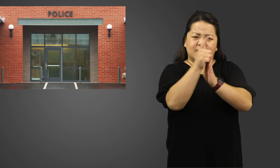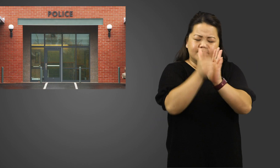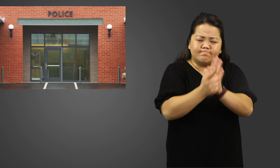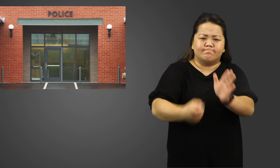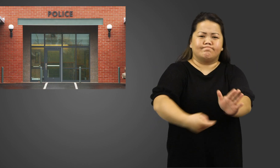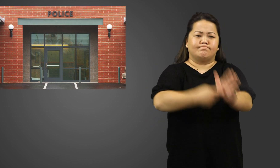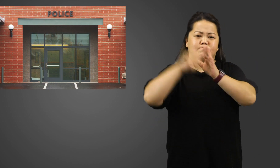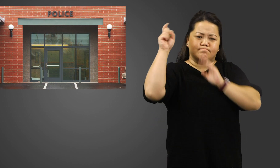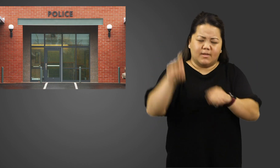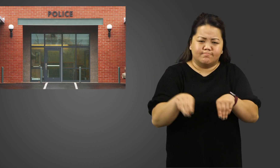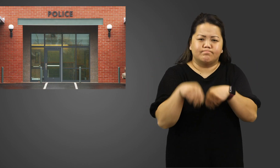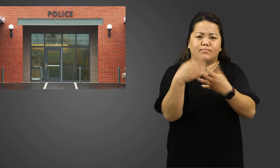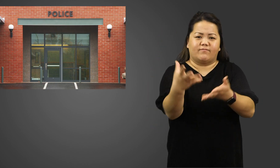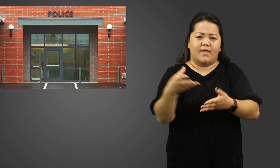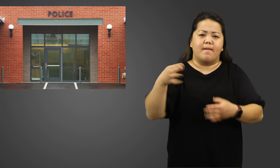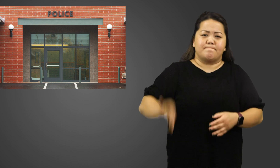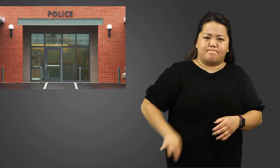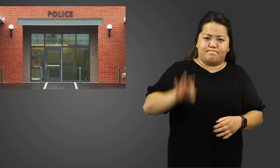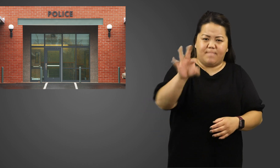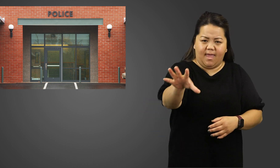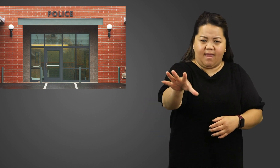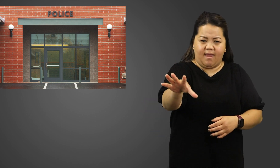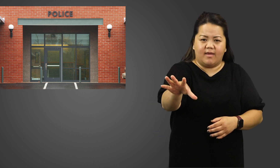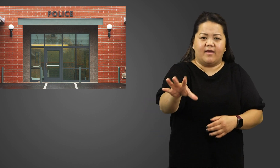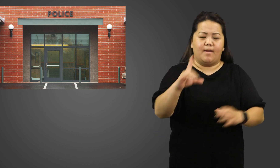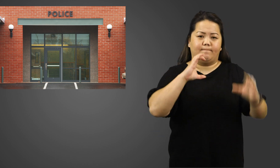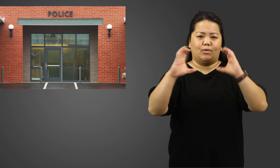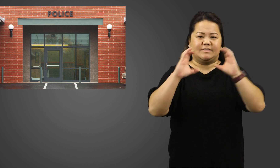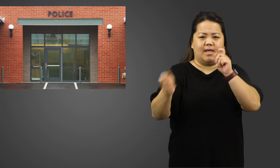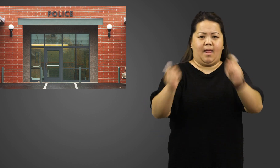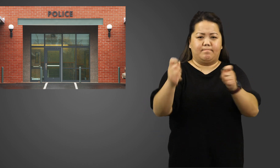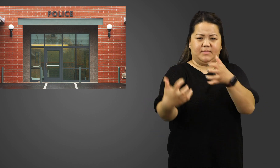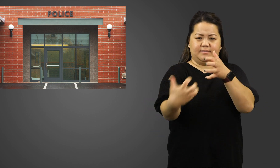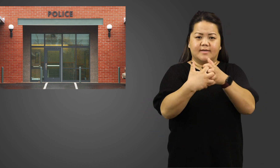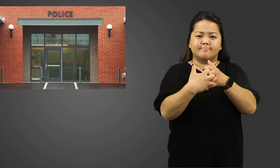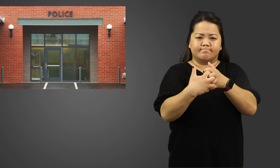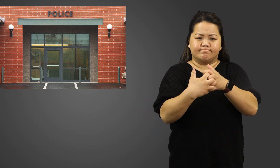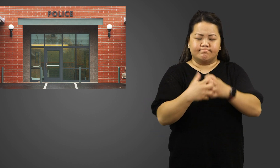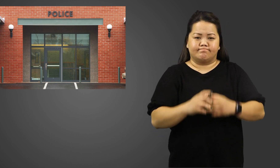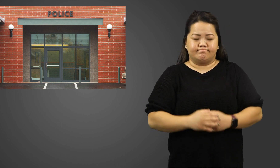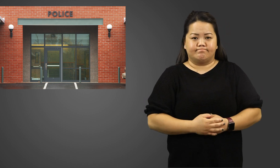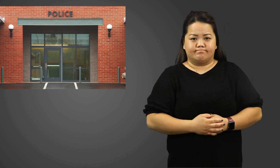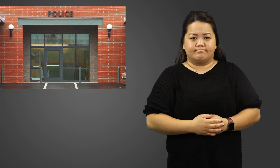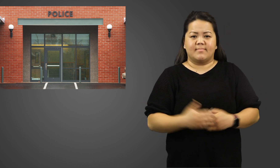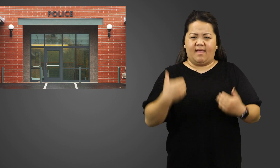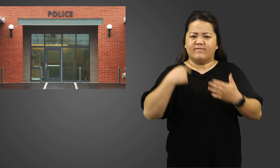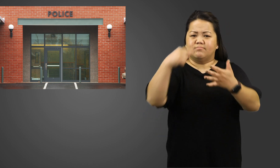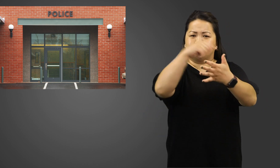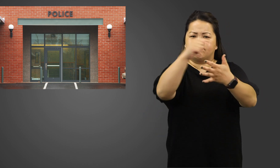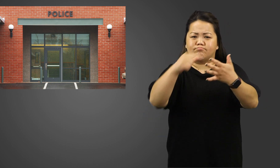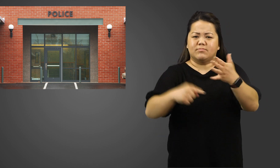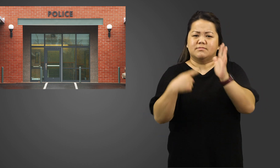Law enforcement agencies are legally obligated to provide and pay for the accommodation.